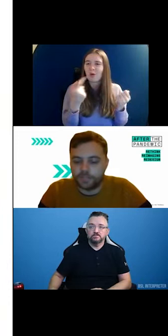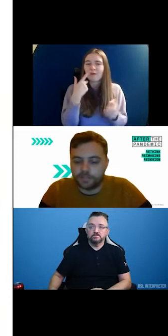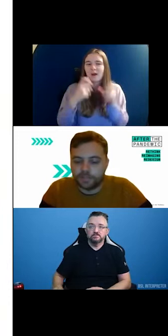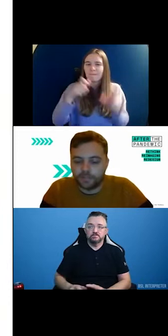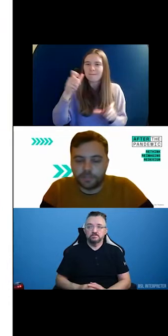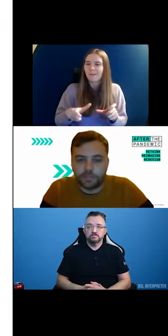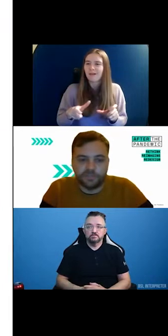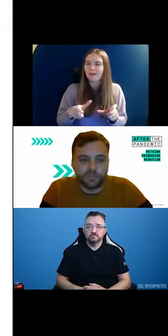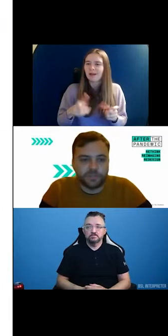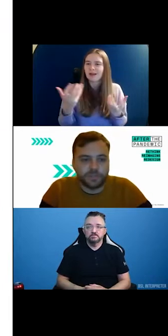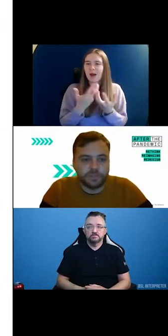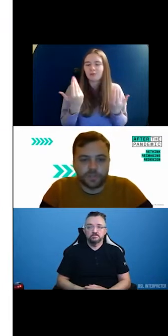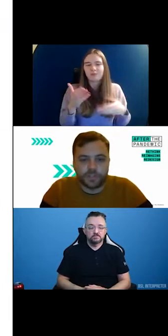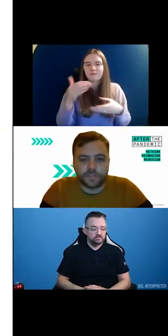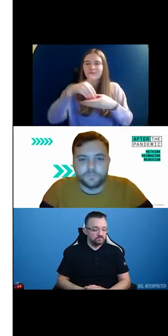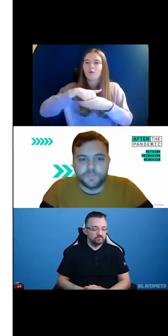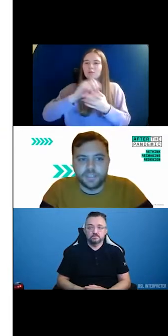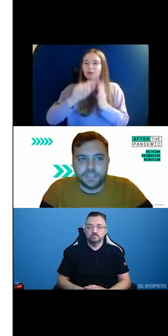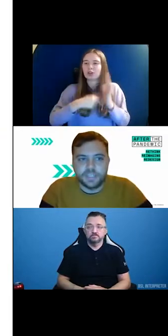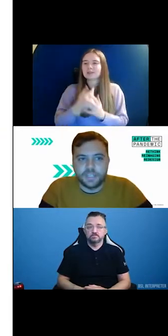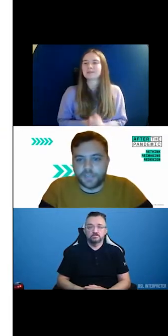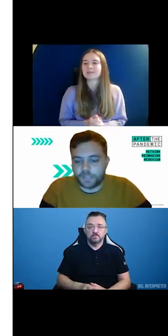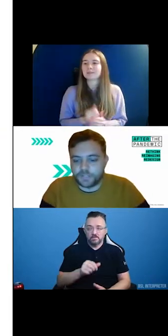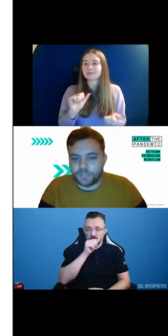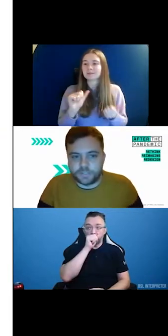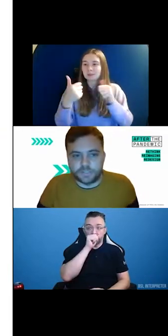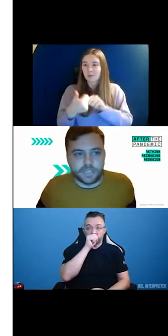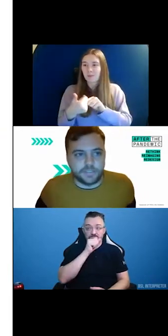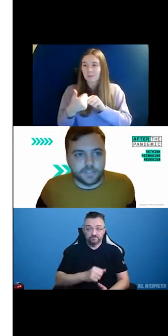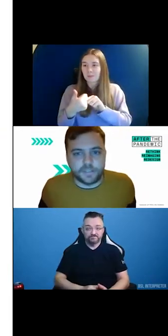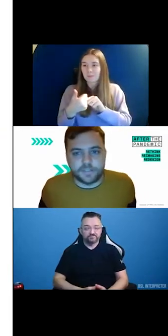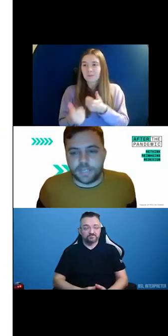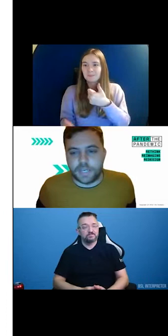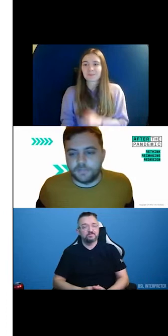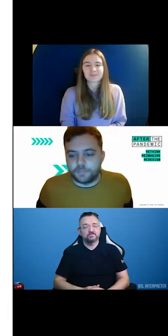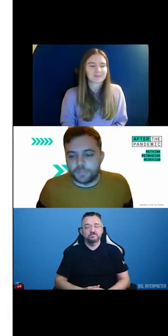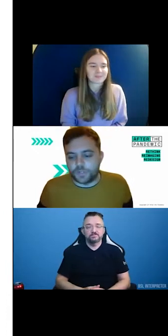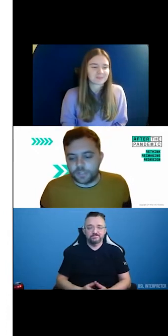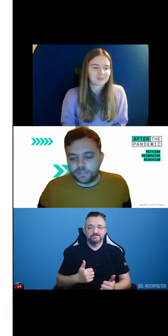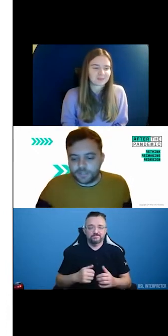and how they can be involved in these projects. And that brings us onto, that project